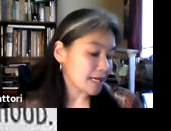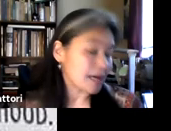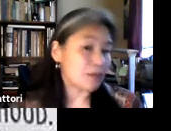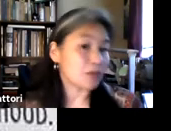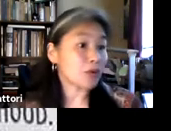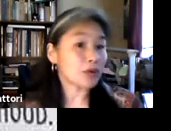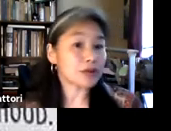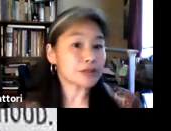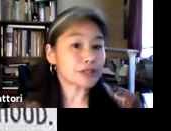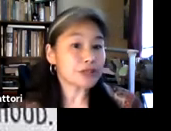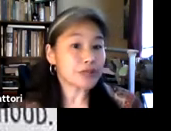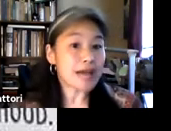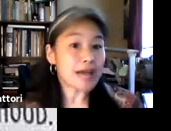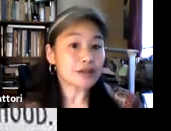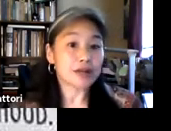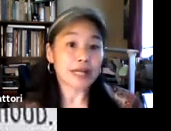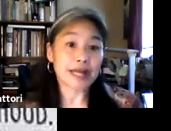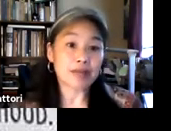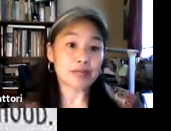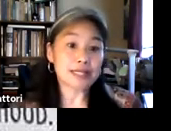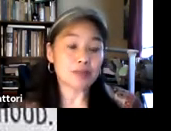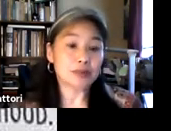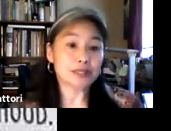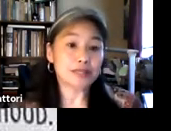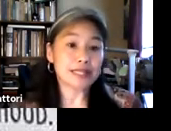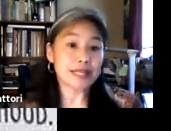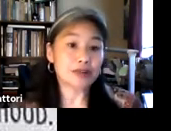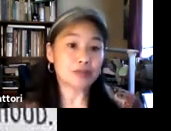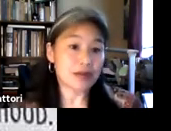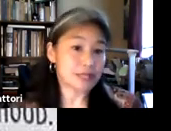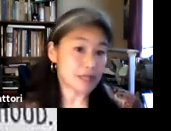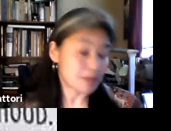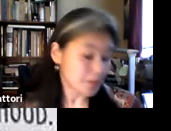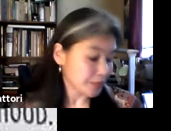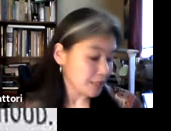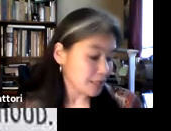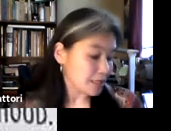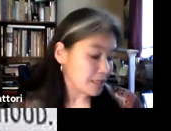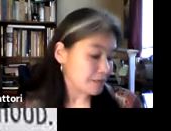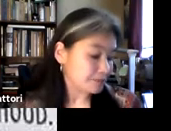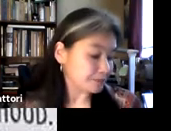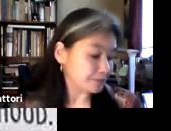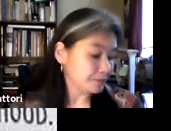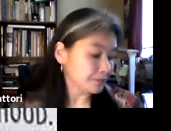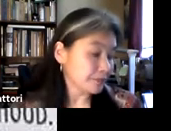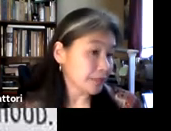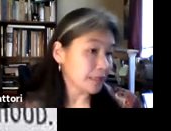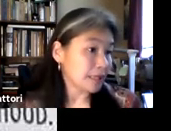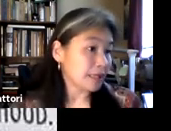something that they're thinking that's not accurate. So I apologize in advance if I get any of those anecdotes